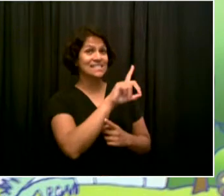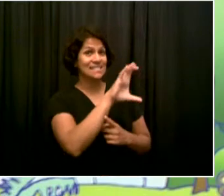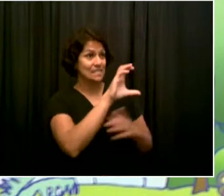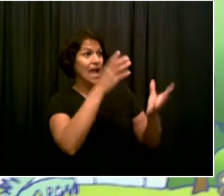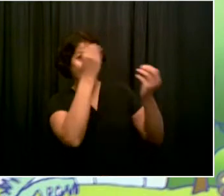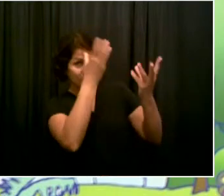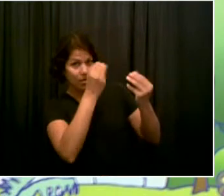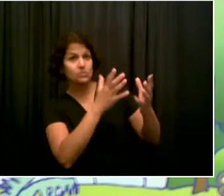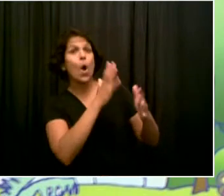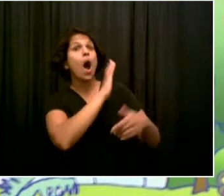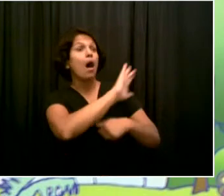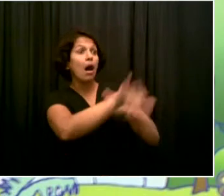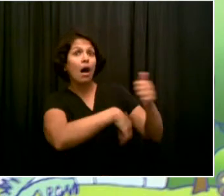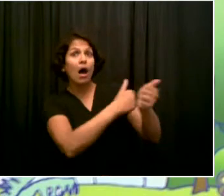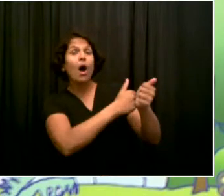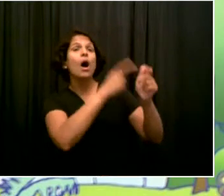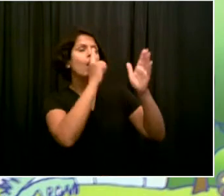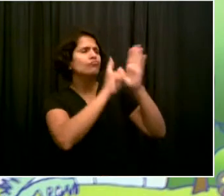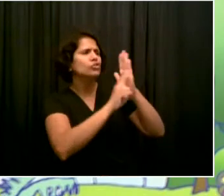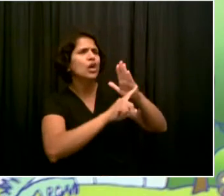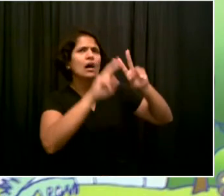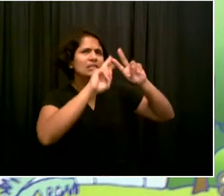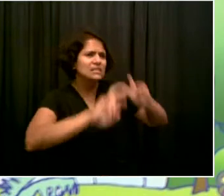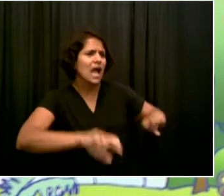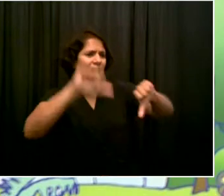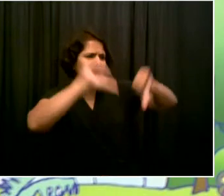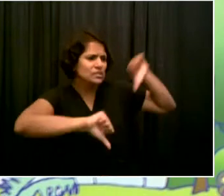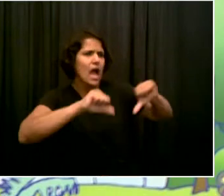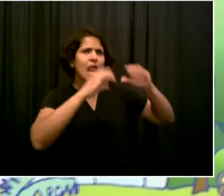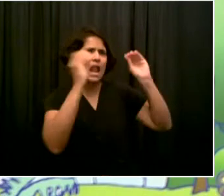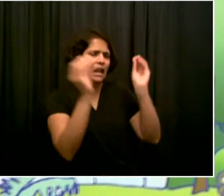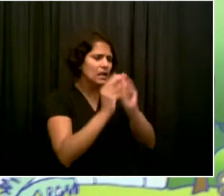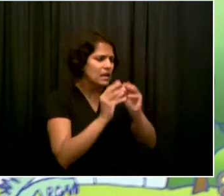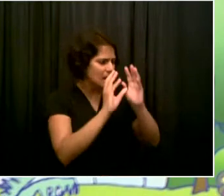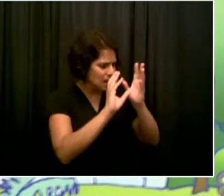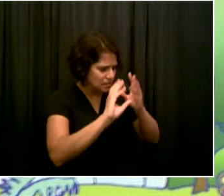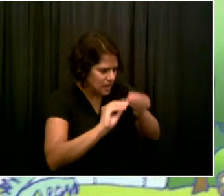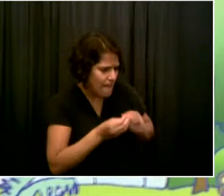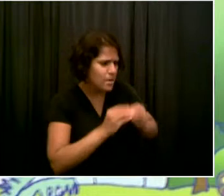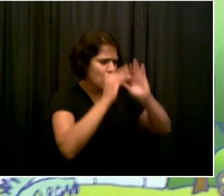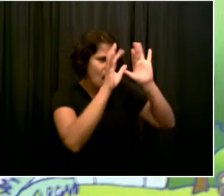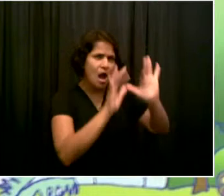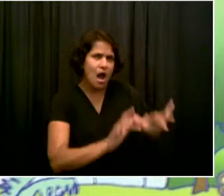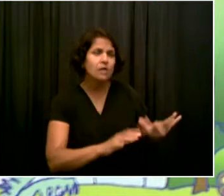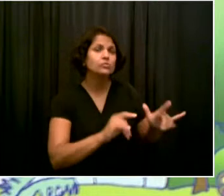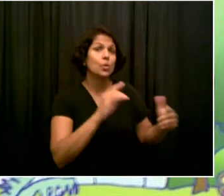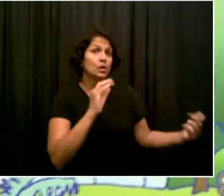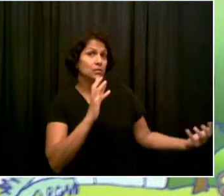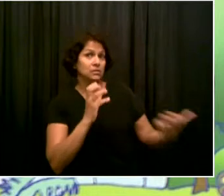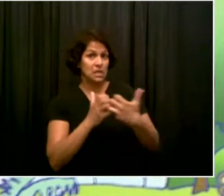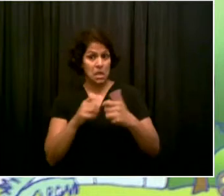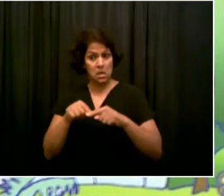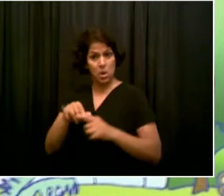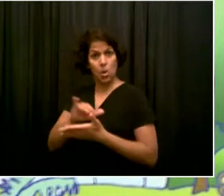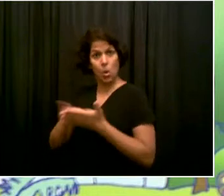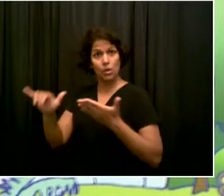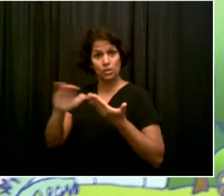WE DO WITHIN GUIDING THE PEOPLE OF THE CITY CONFORMS TWIH THE FOCUS ON VACCINATION. WERE TAKEN INFORMIATON, CHECKING THE RESEARCH FROM